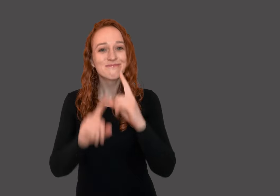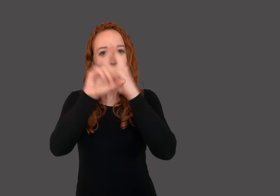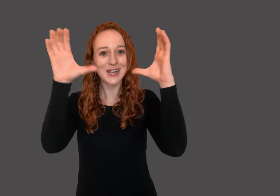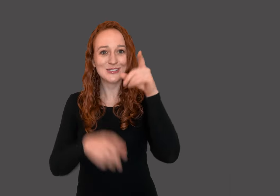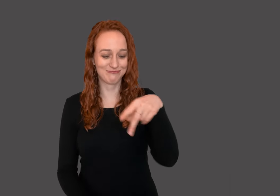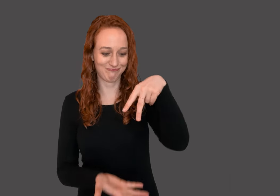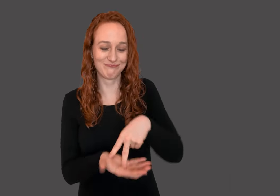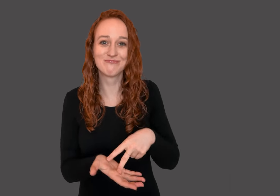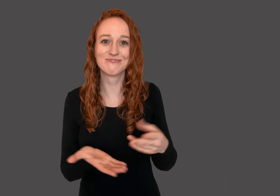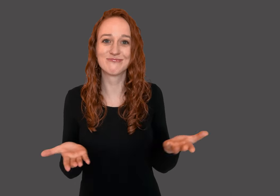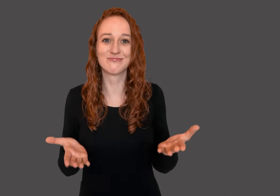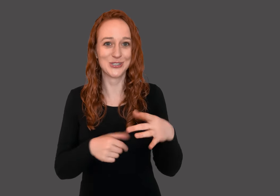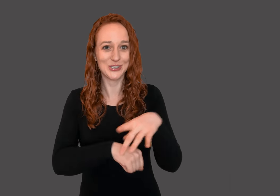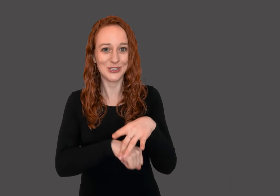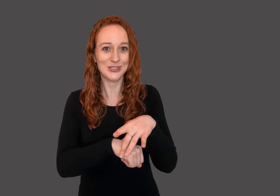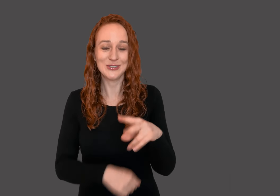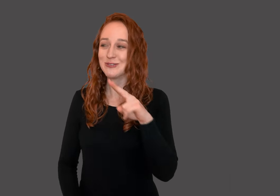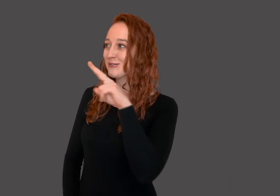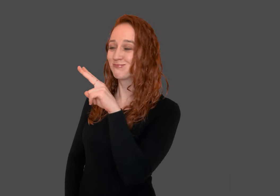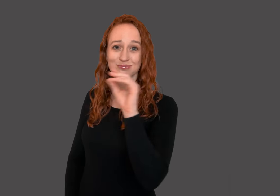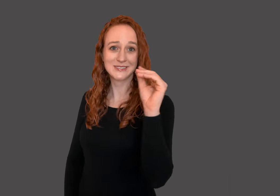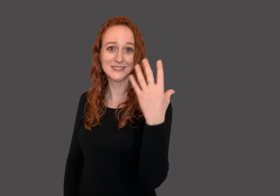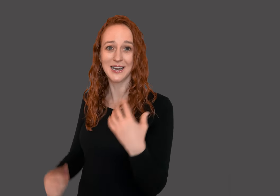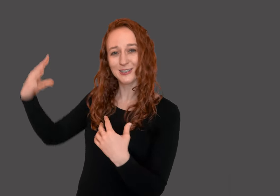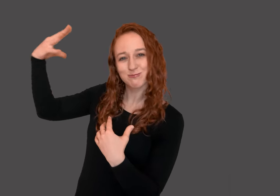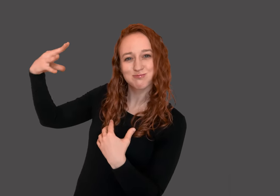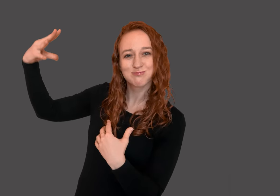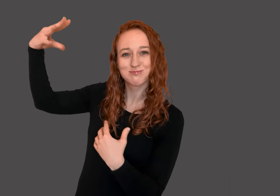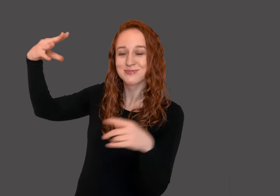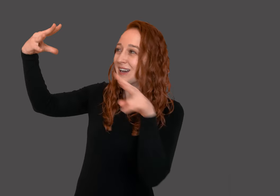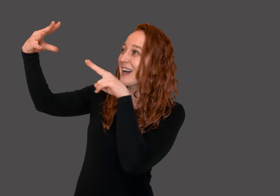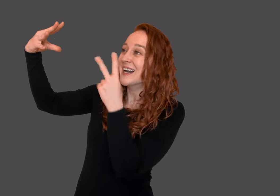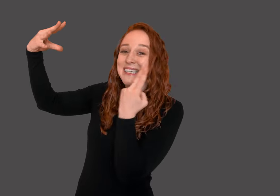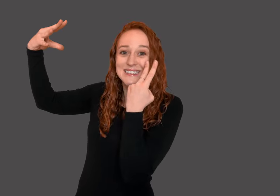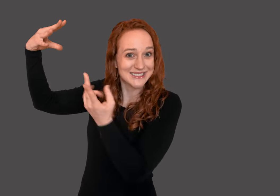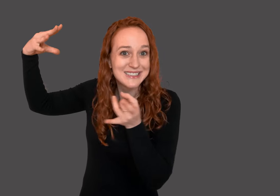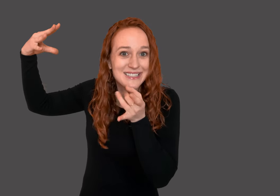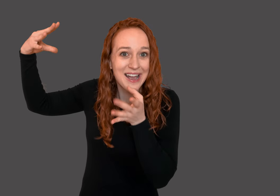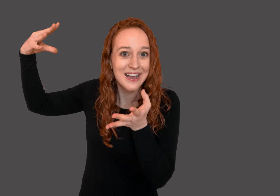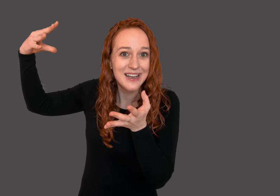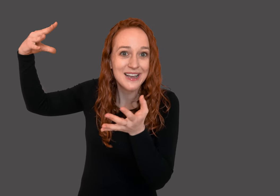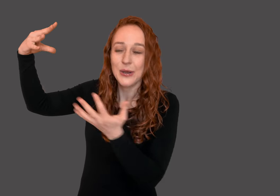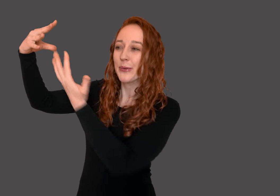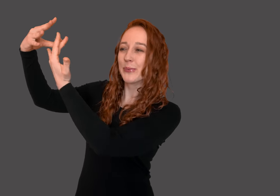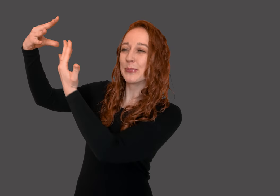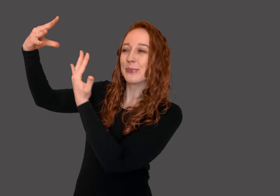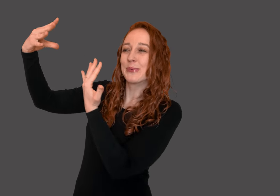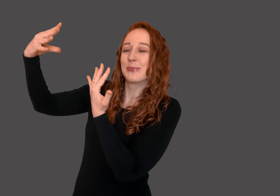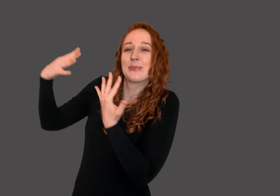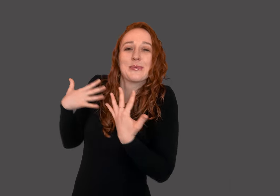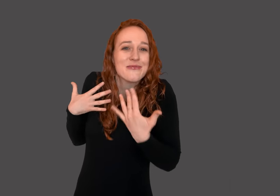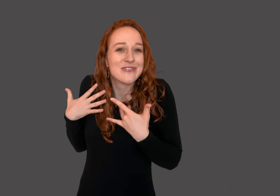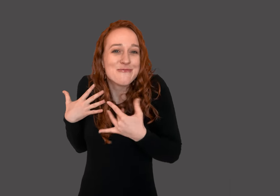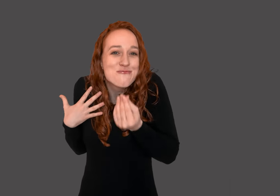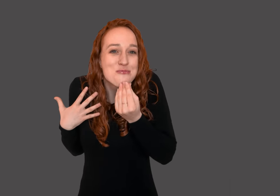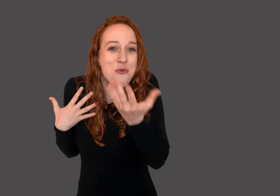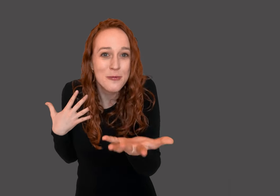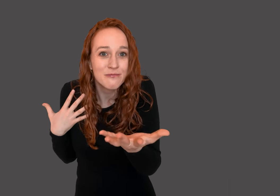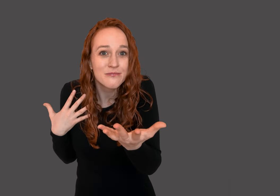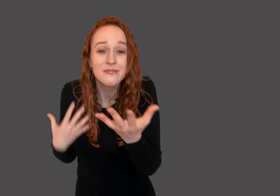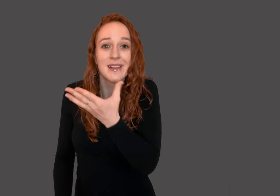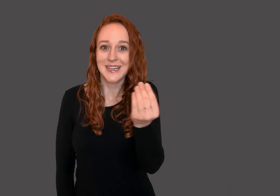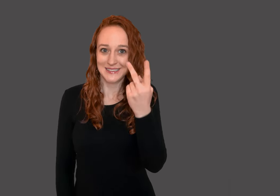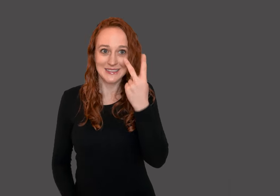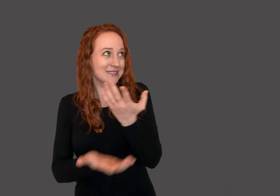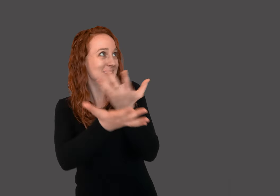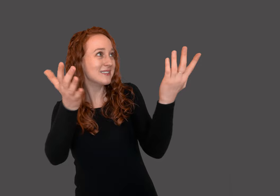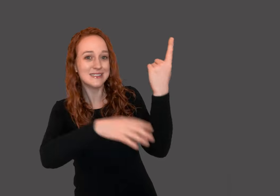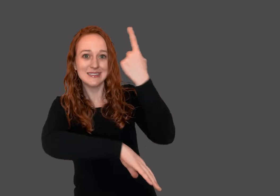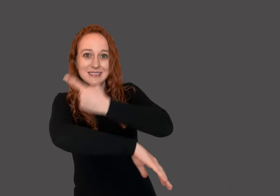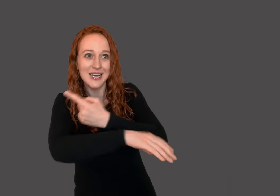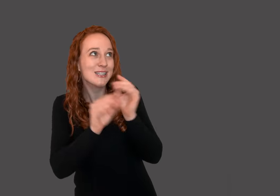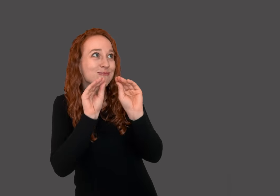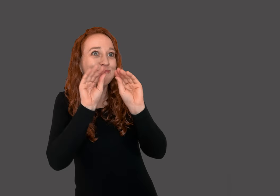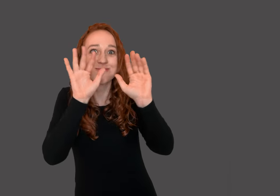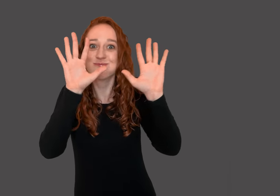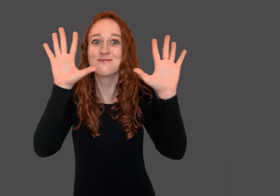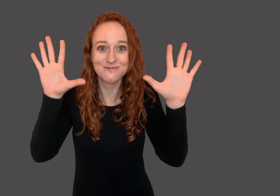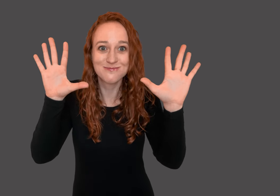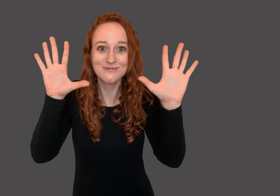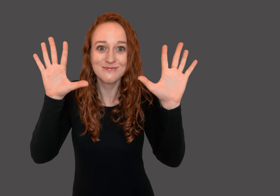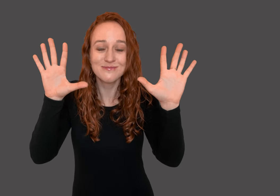When the sun shines on the Earth, we can see light, feel warmth, and experience daytime.